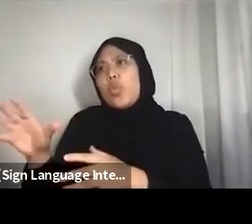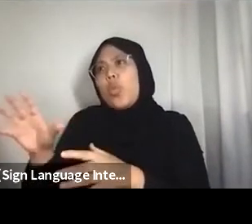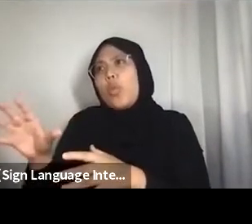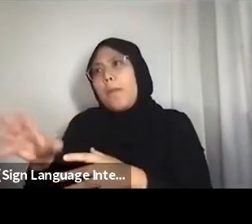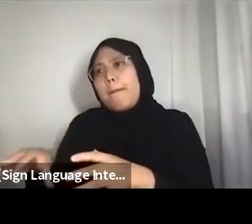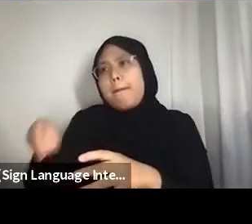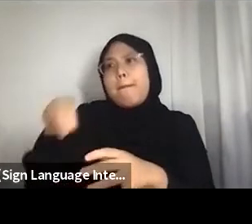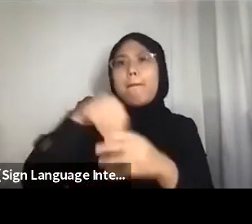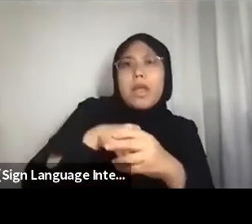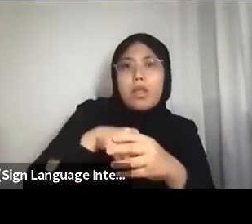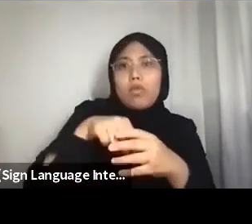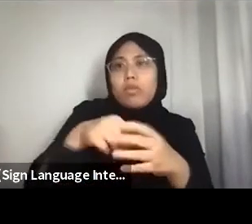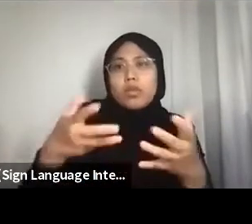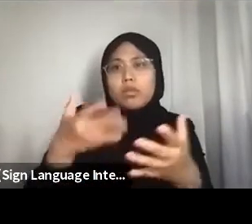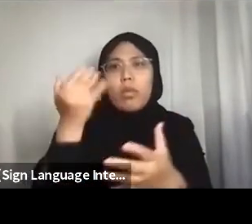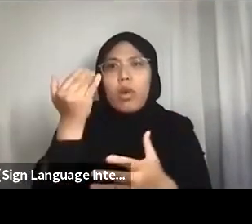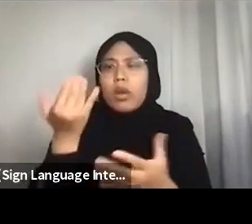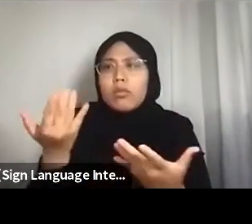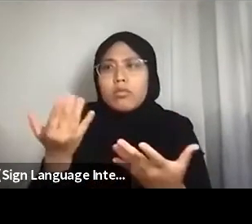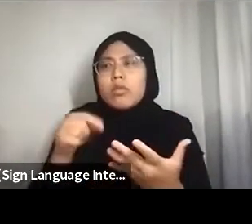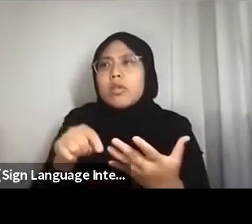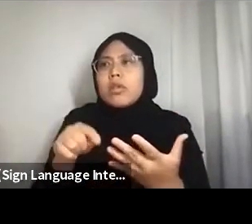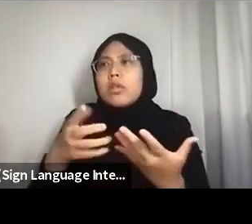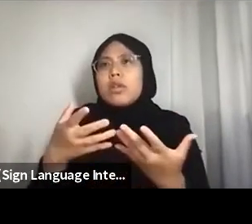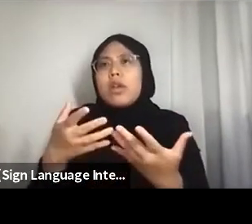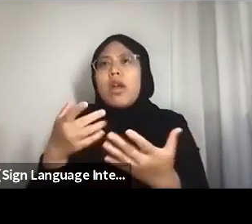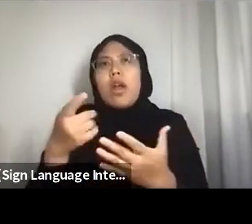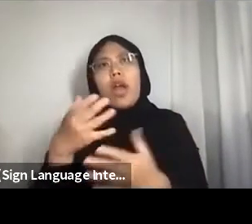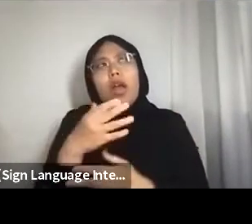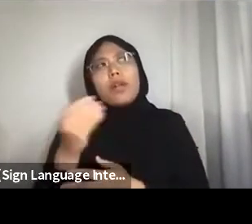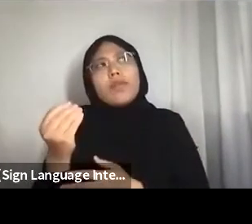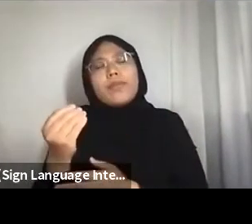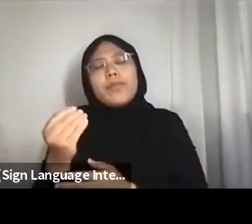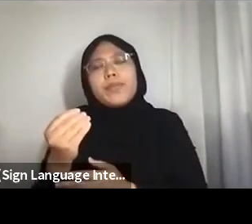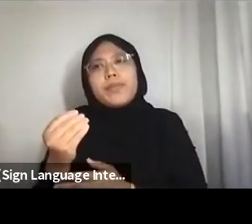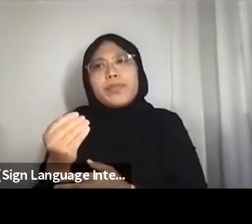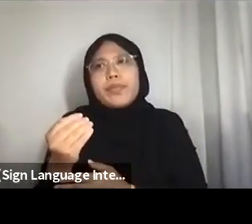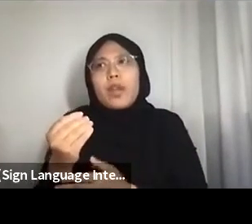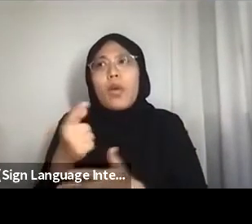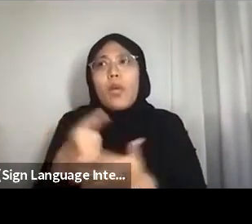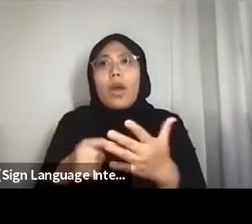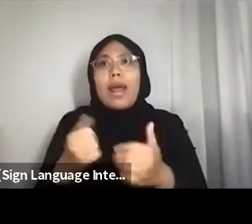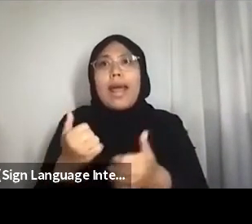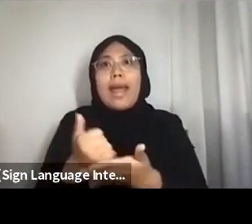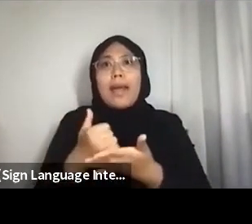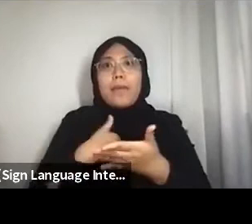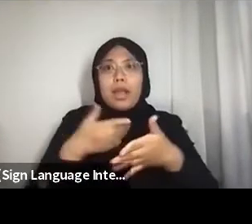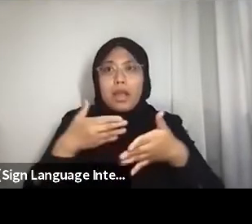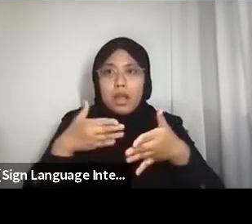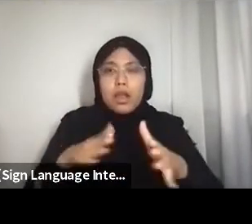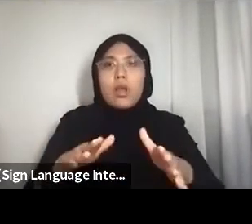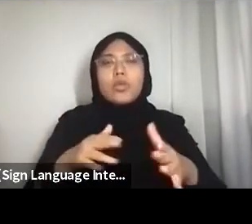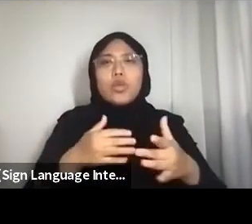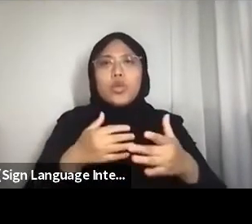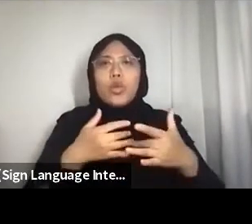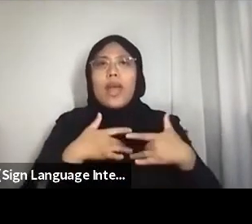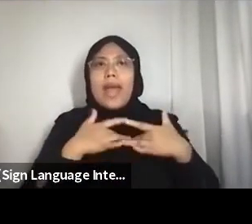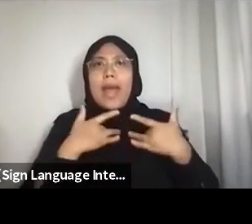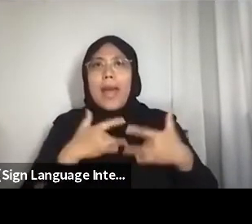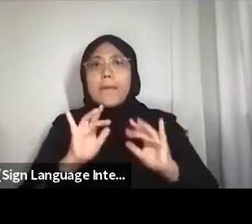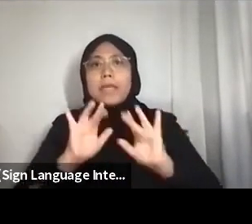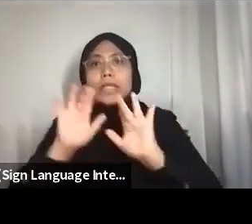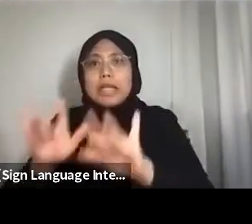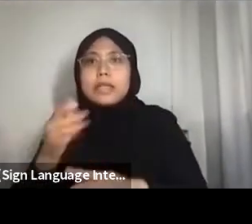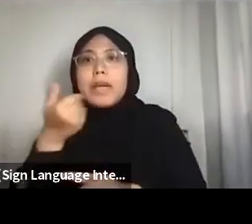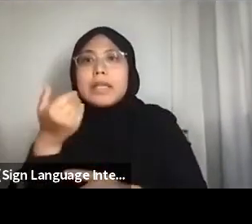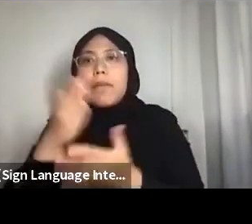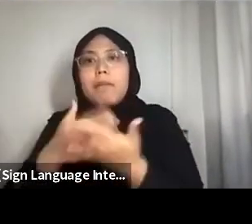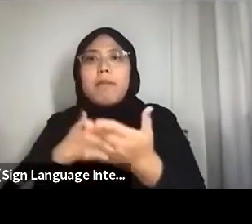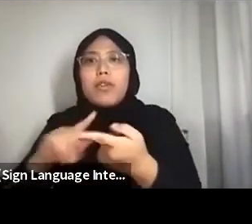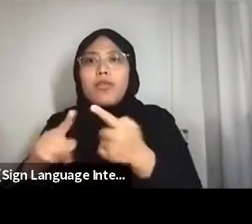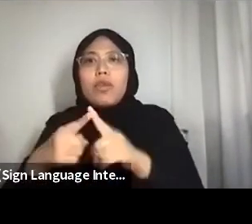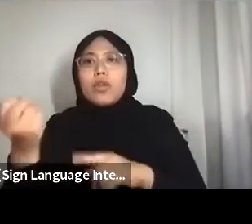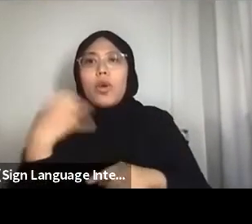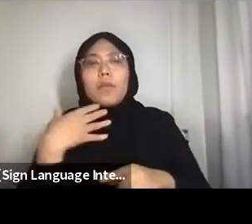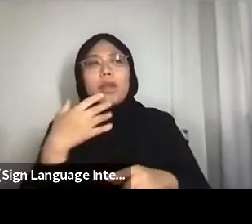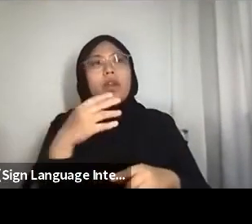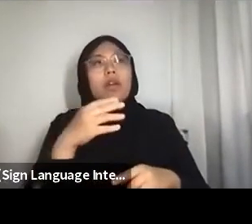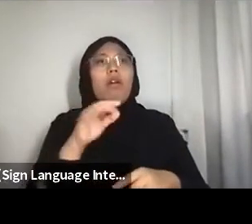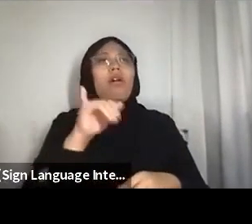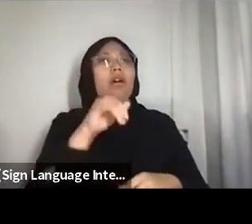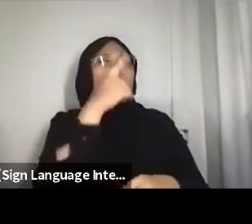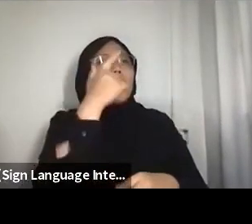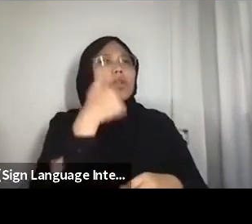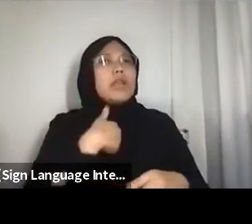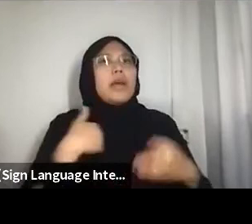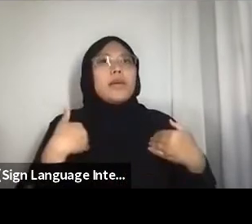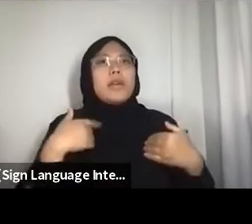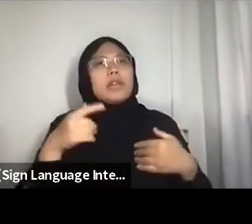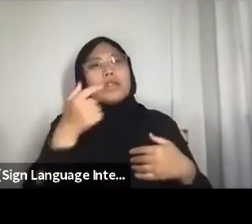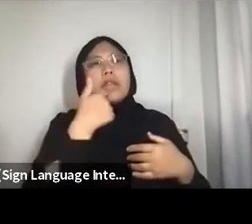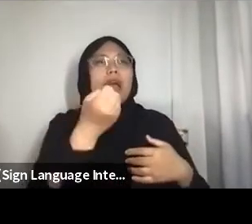What really helped me empathise better was my friend told me, “That’s because I’m tired. I’ve been working the whole week.